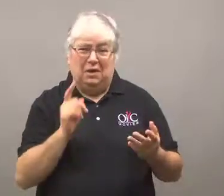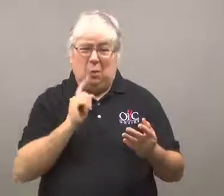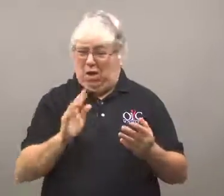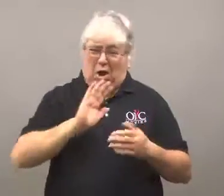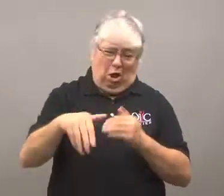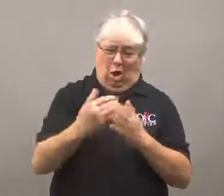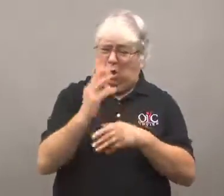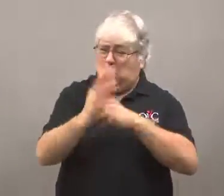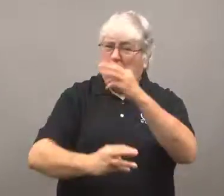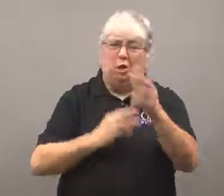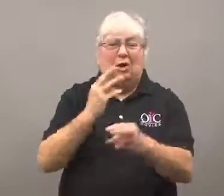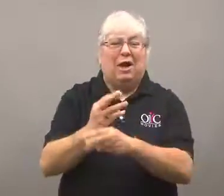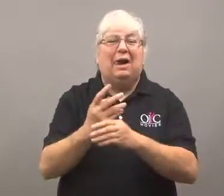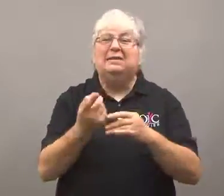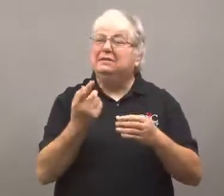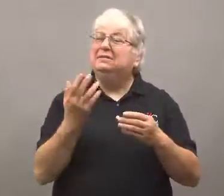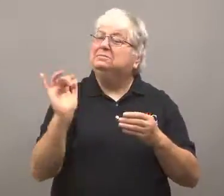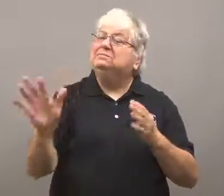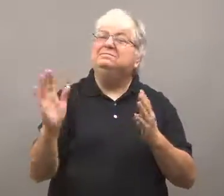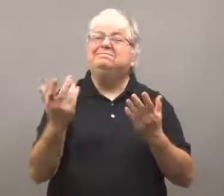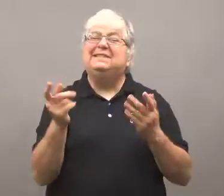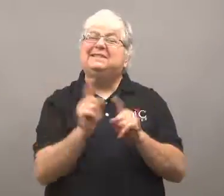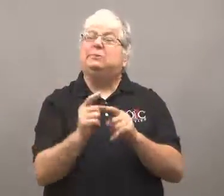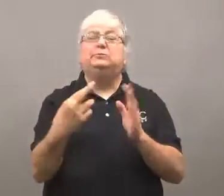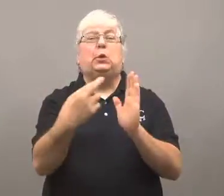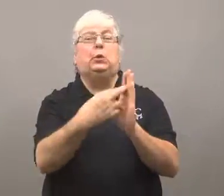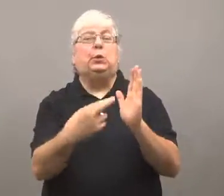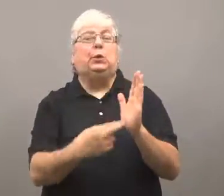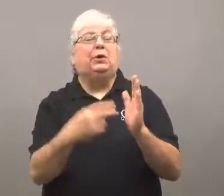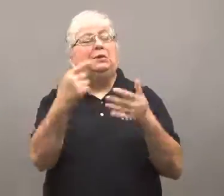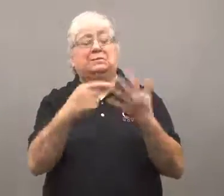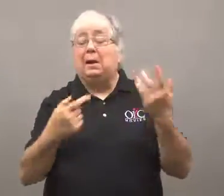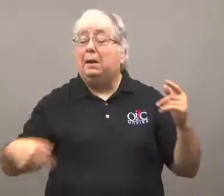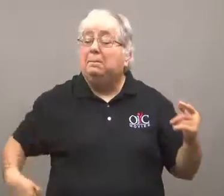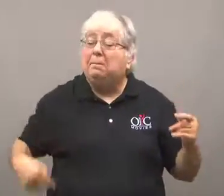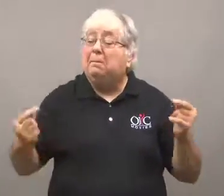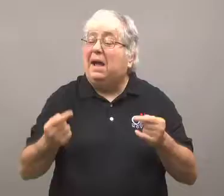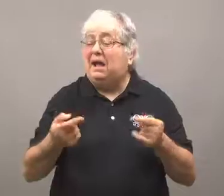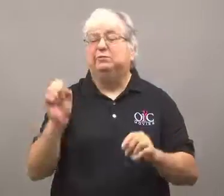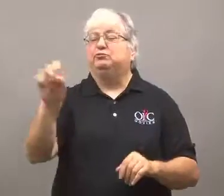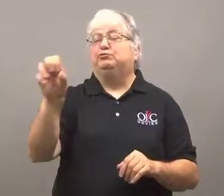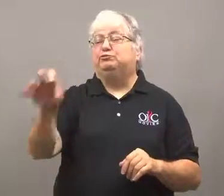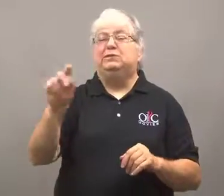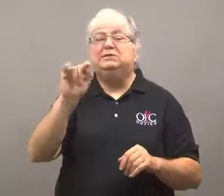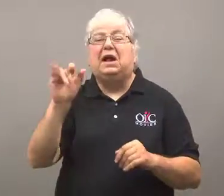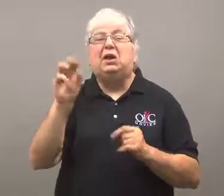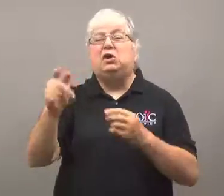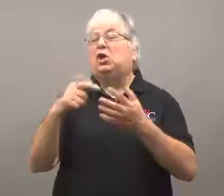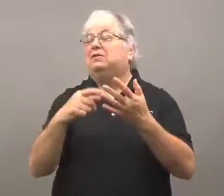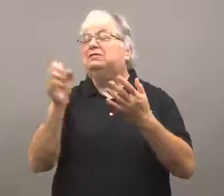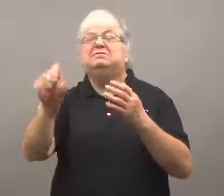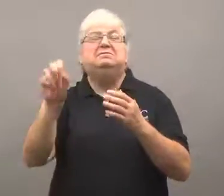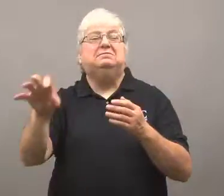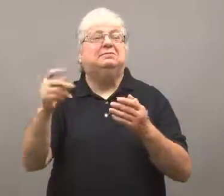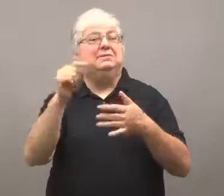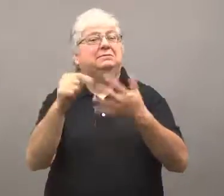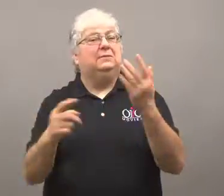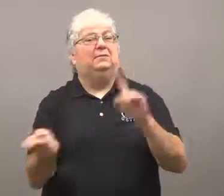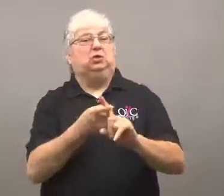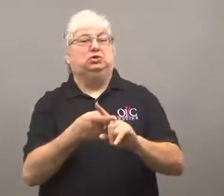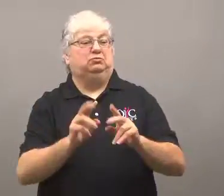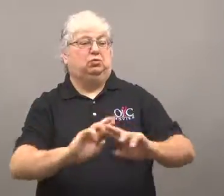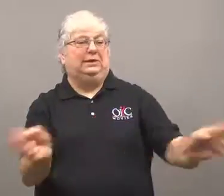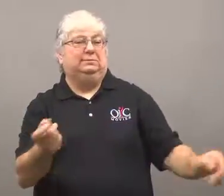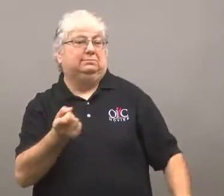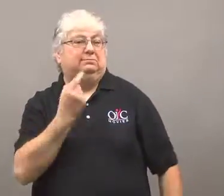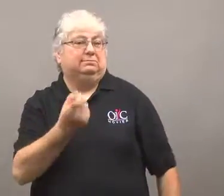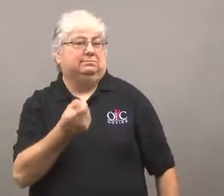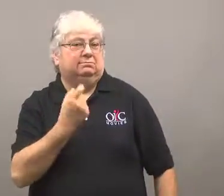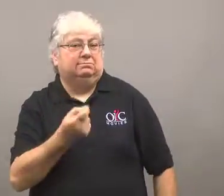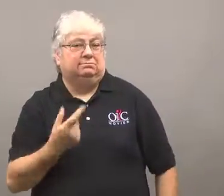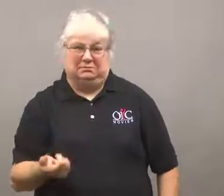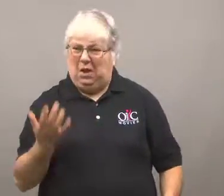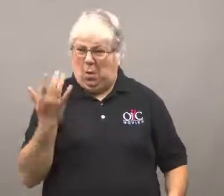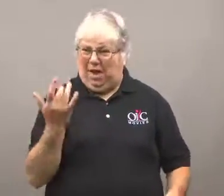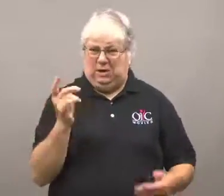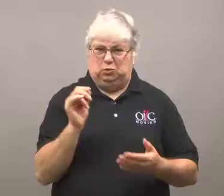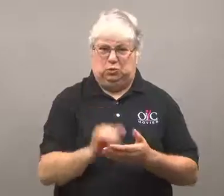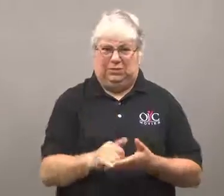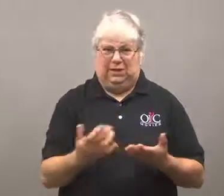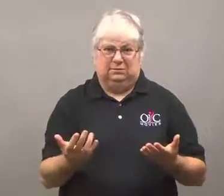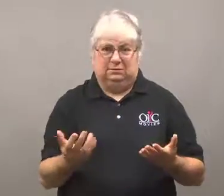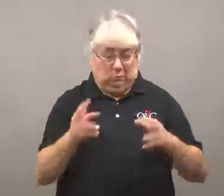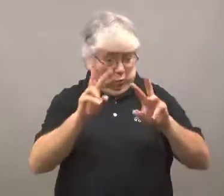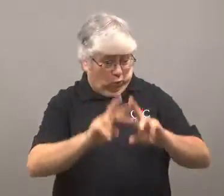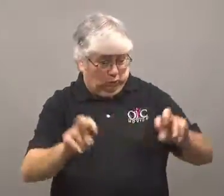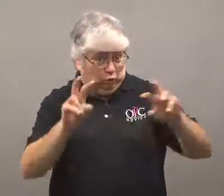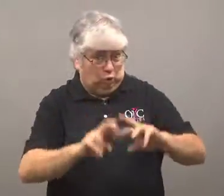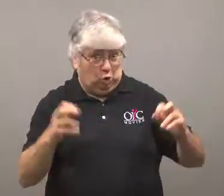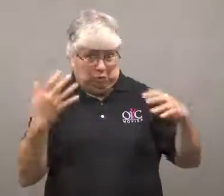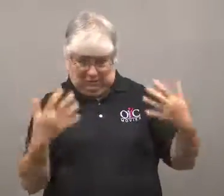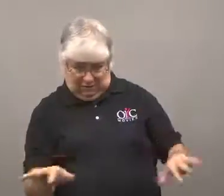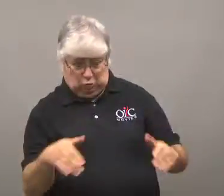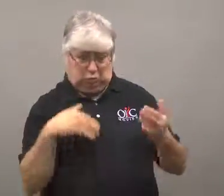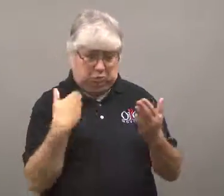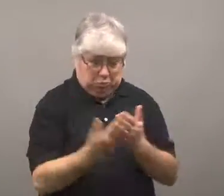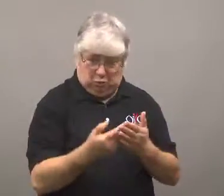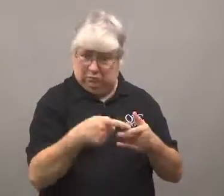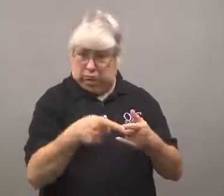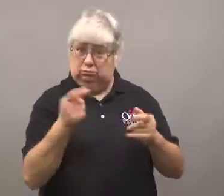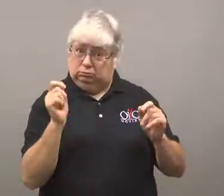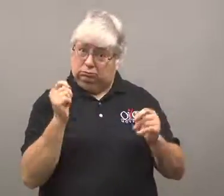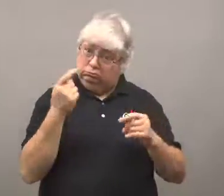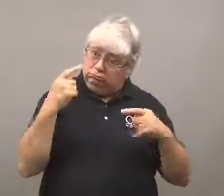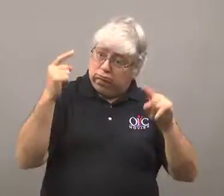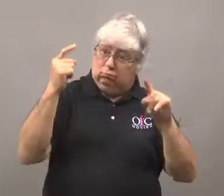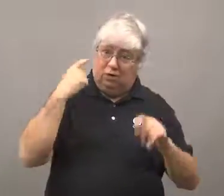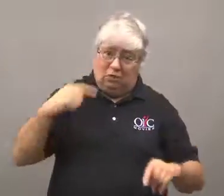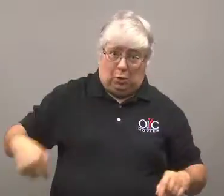It's a worldwide protocol to recommend some form of Tylenol for lower back pain at first.